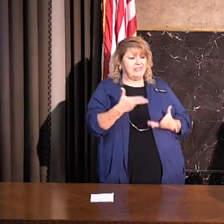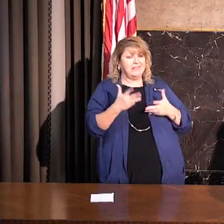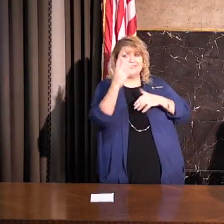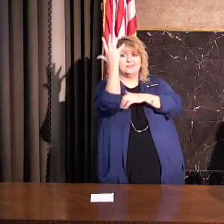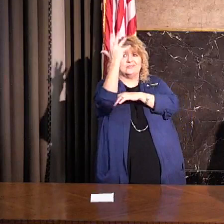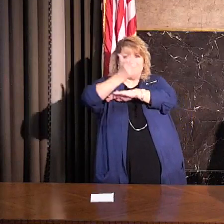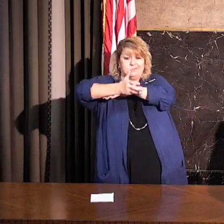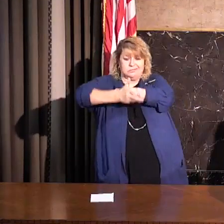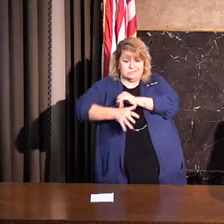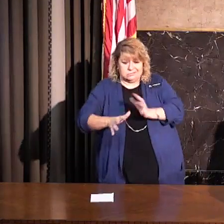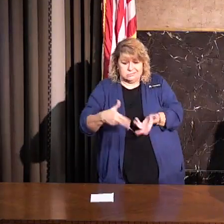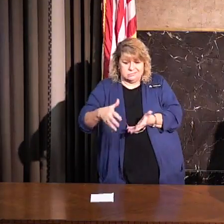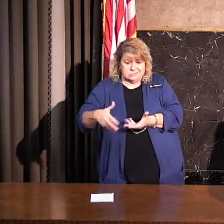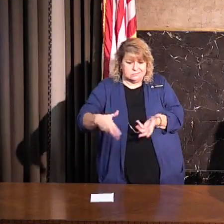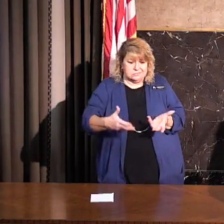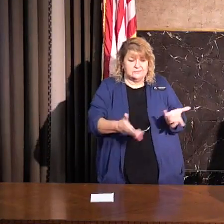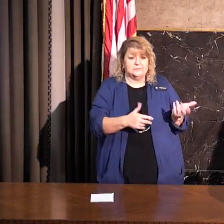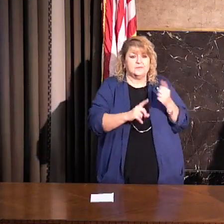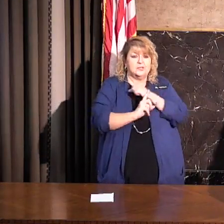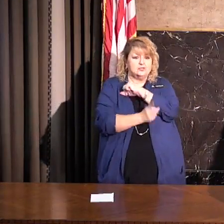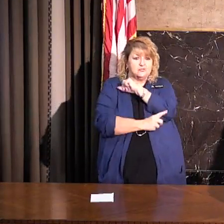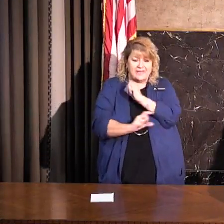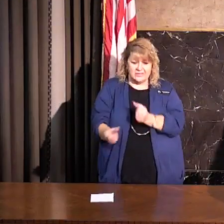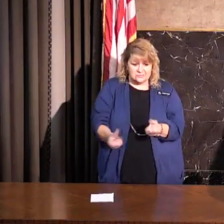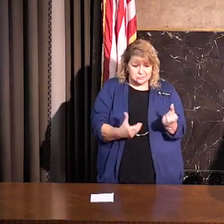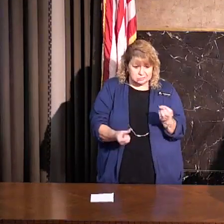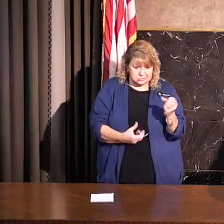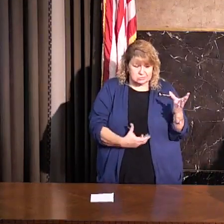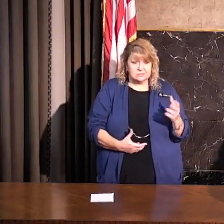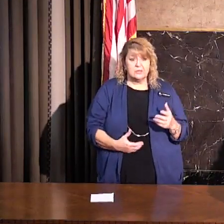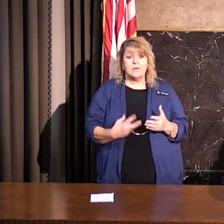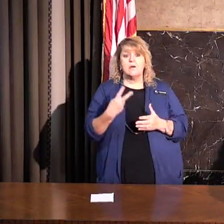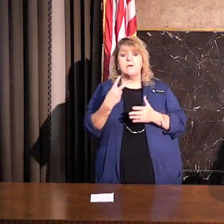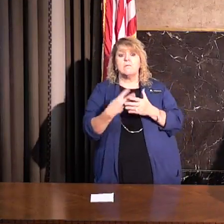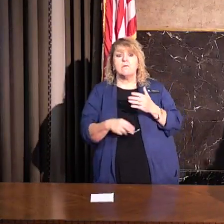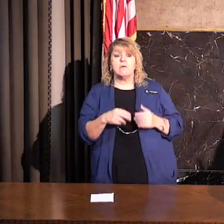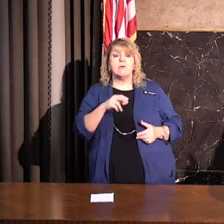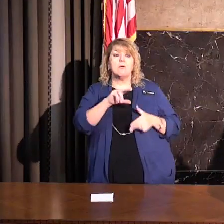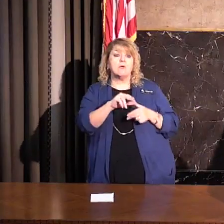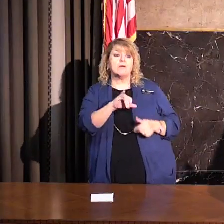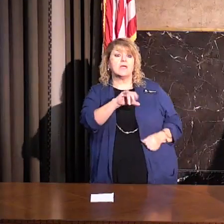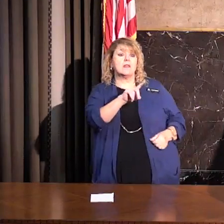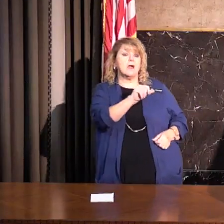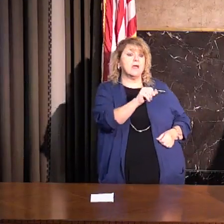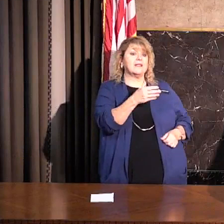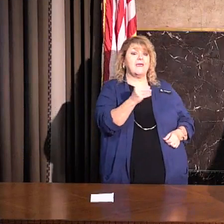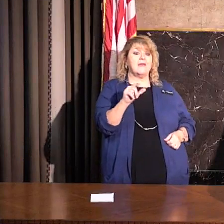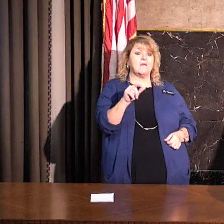measures and that was both for Hurricane Ida uh and hurricane